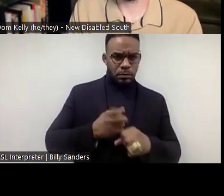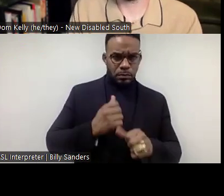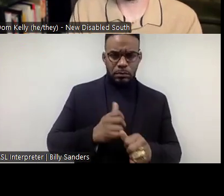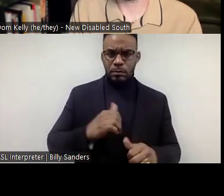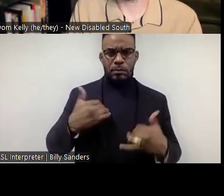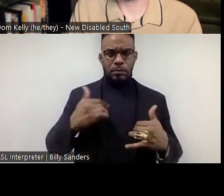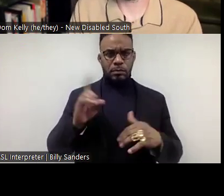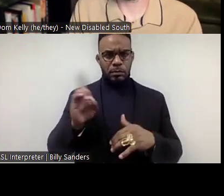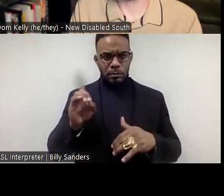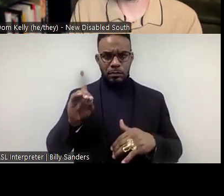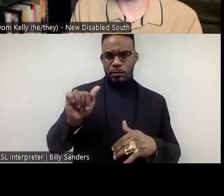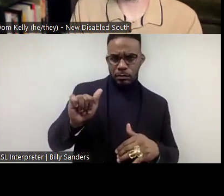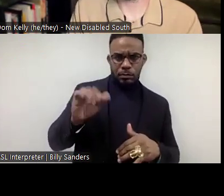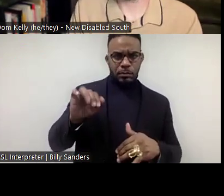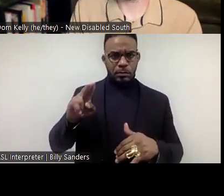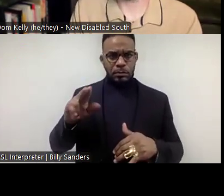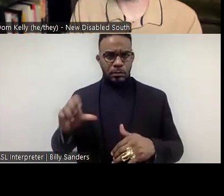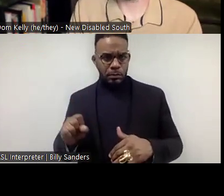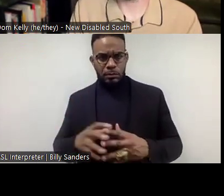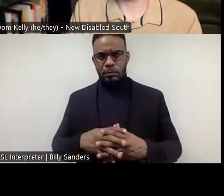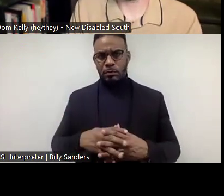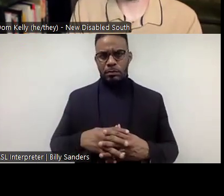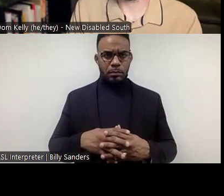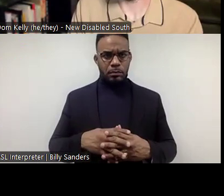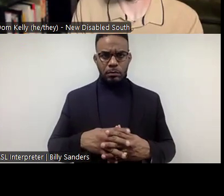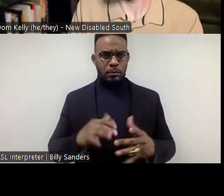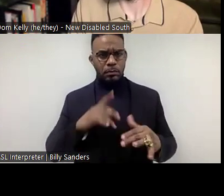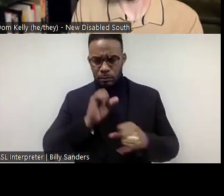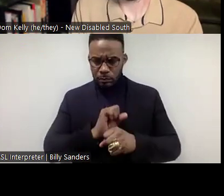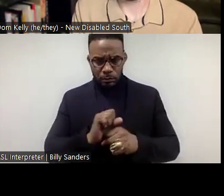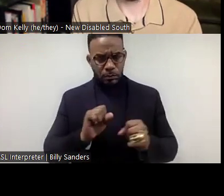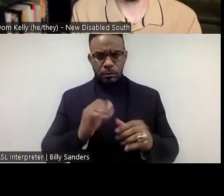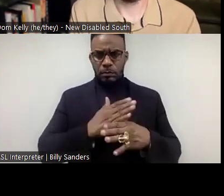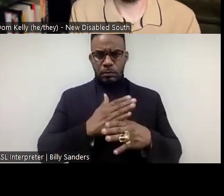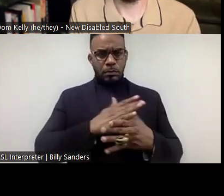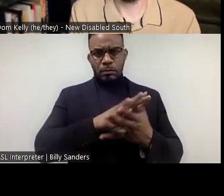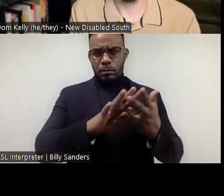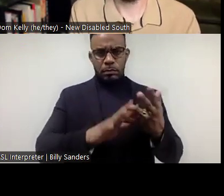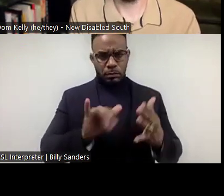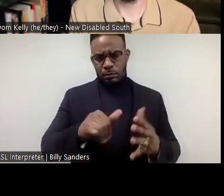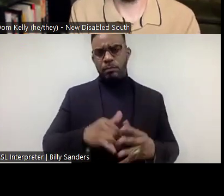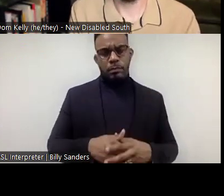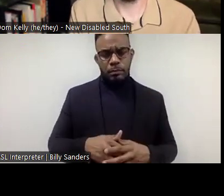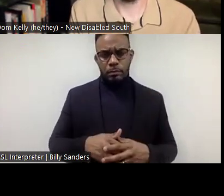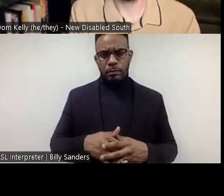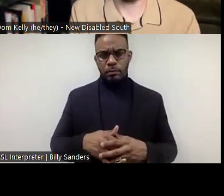Poor People's Campaign. There' s a lot of others. It's hard to keep up. Young Democrats Disability Caucus. So we will